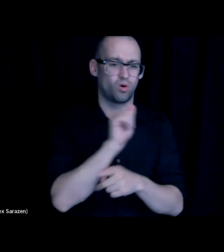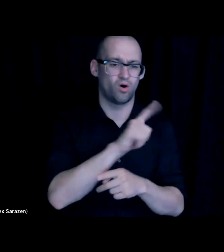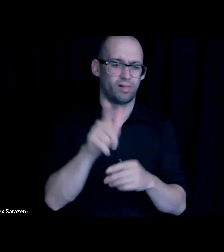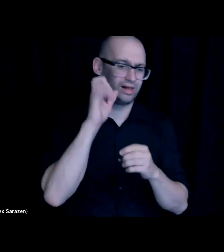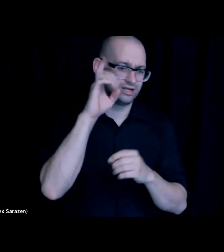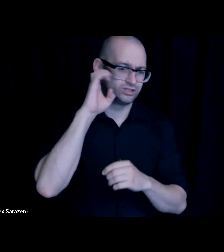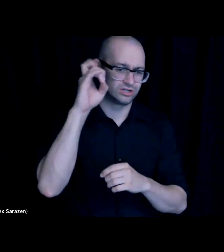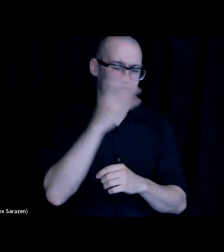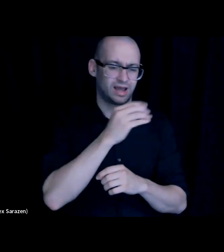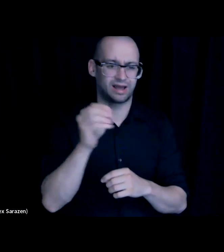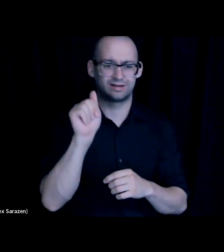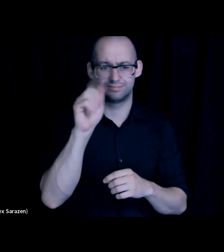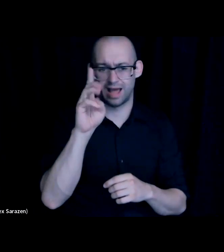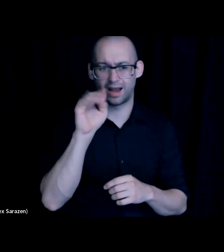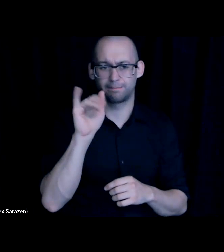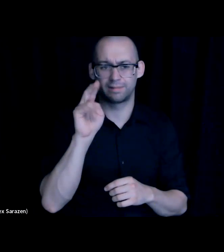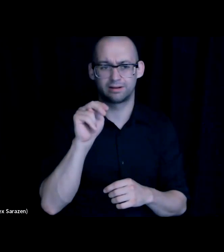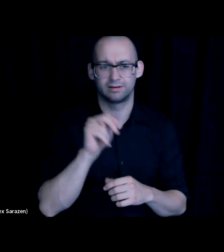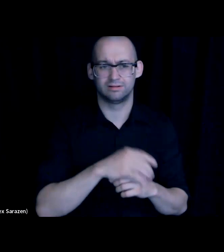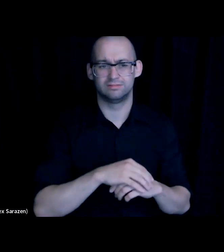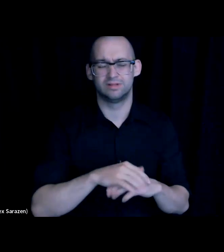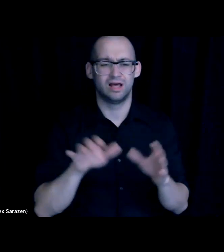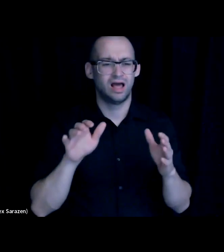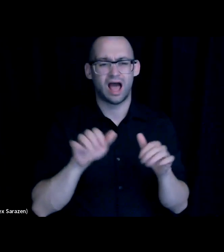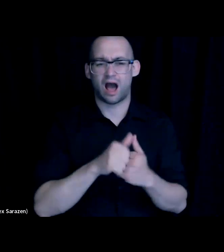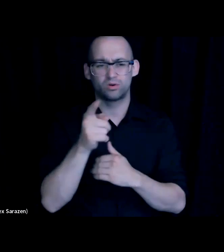even those that are not in the classroom. How do you reach your students in a testing